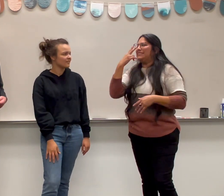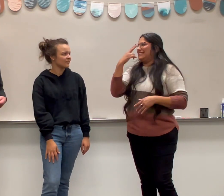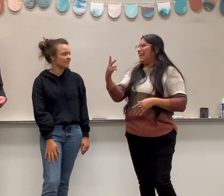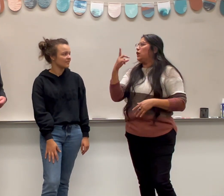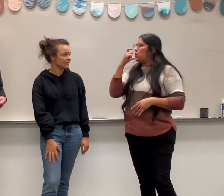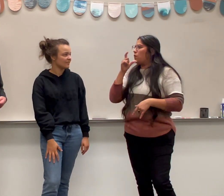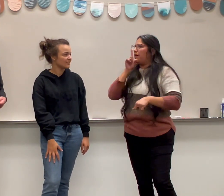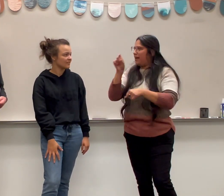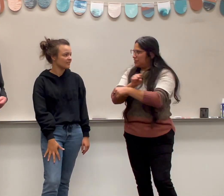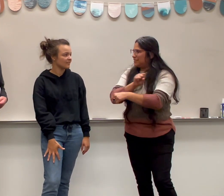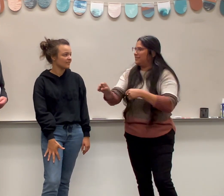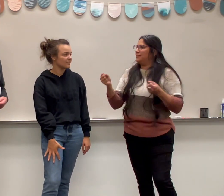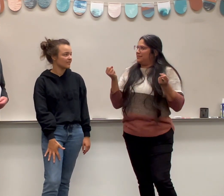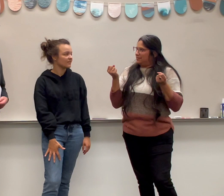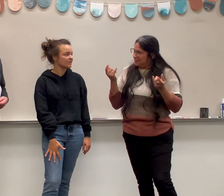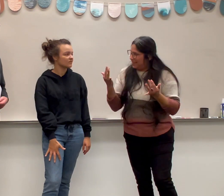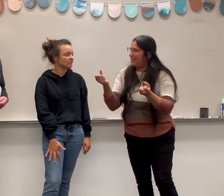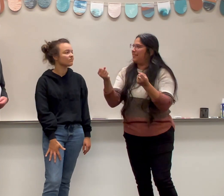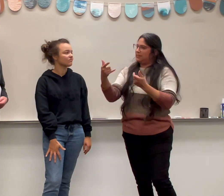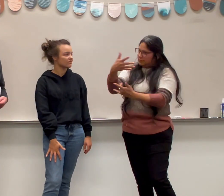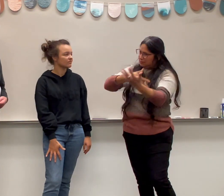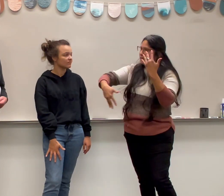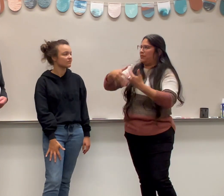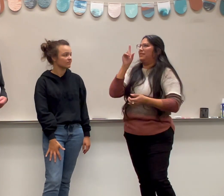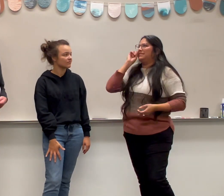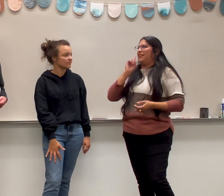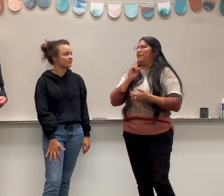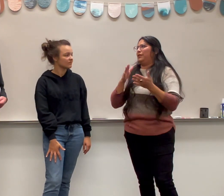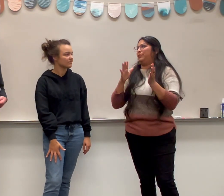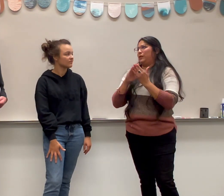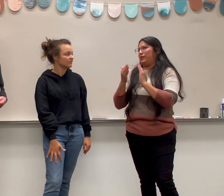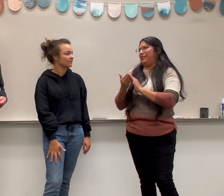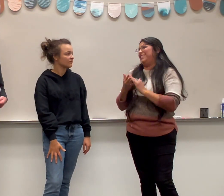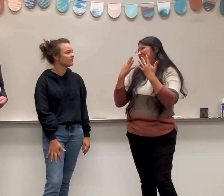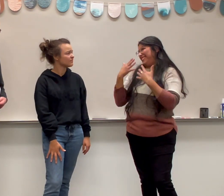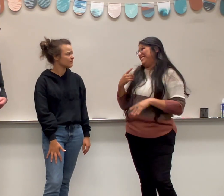so we are in the process of seeing the language developed for the school and the